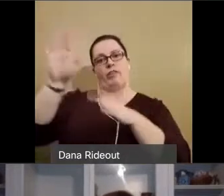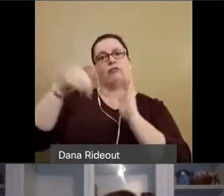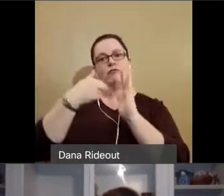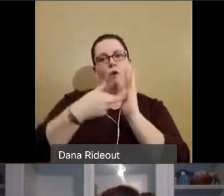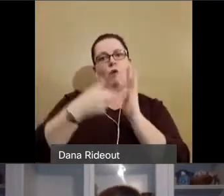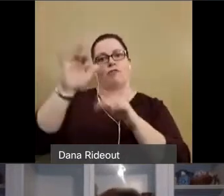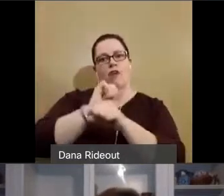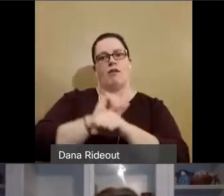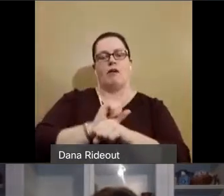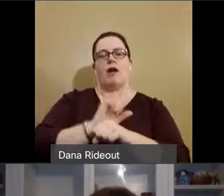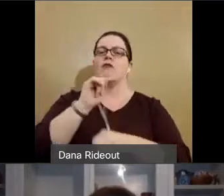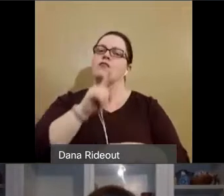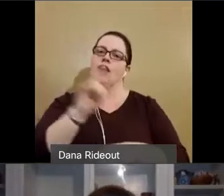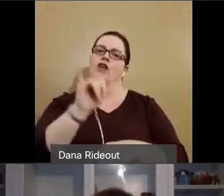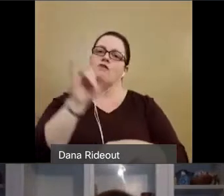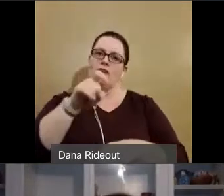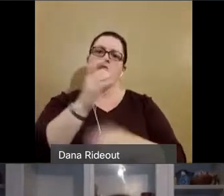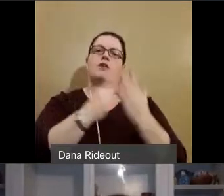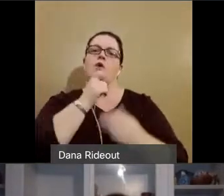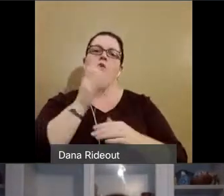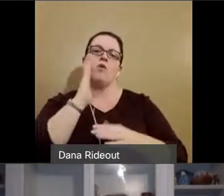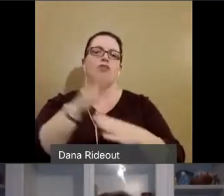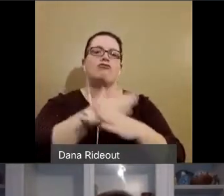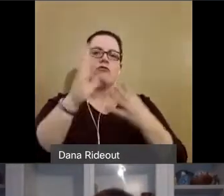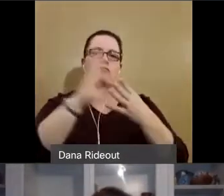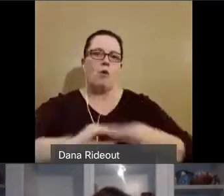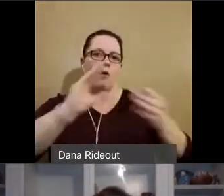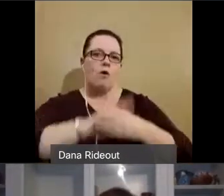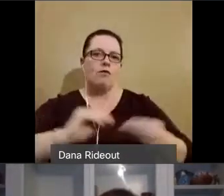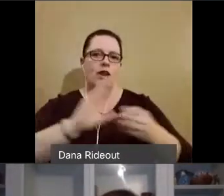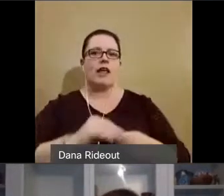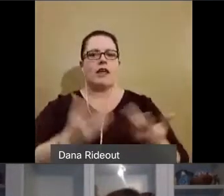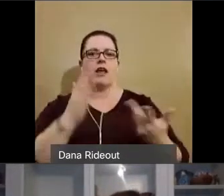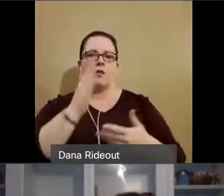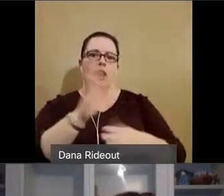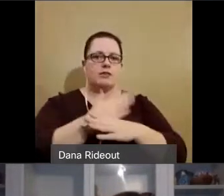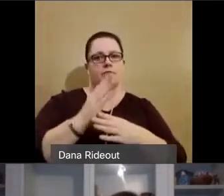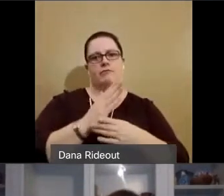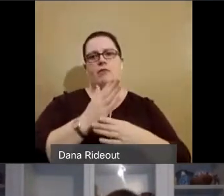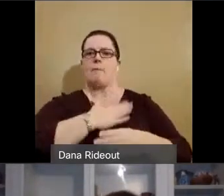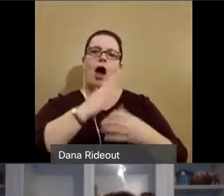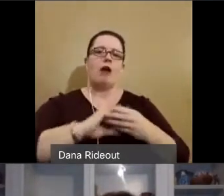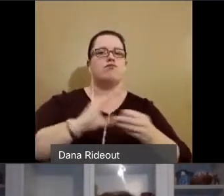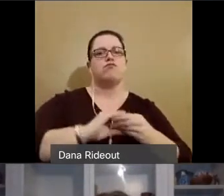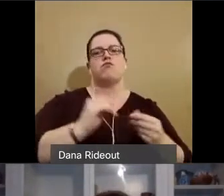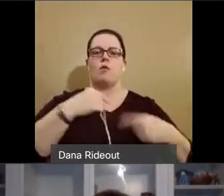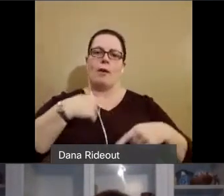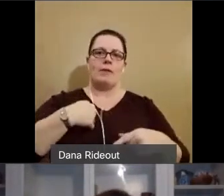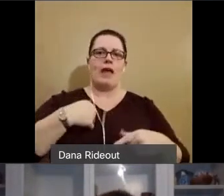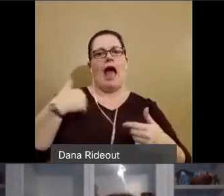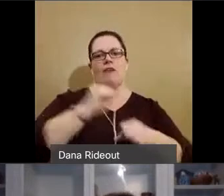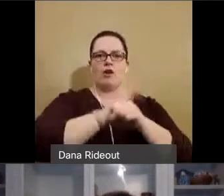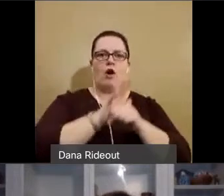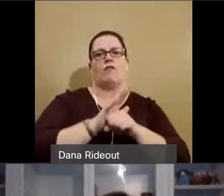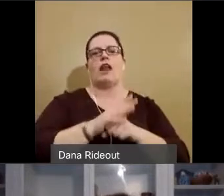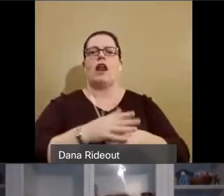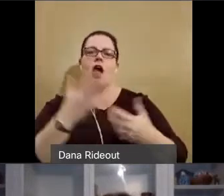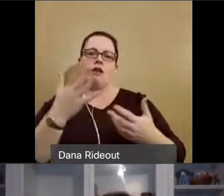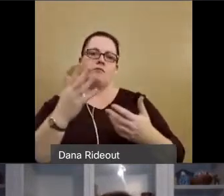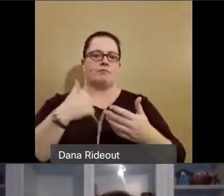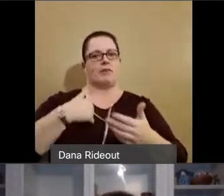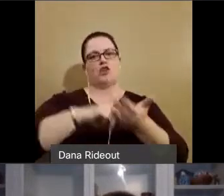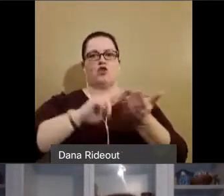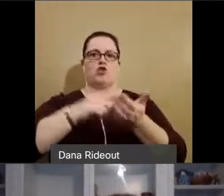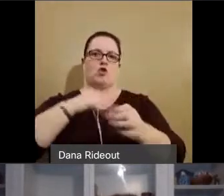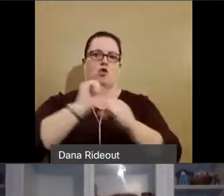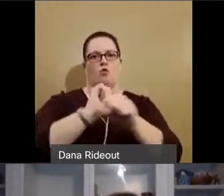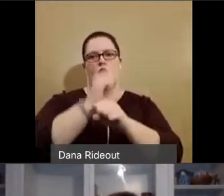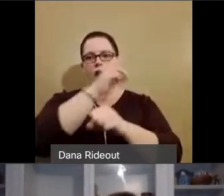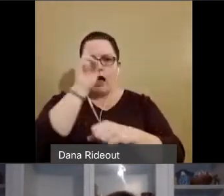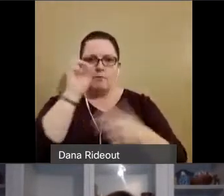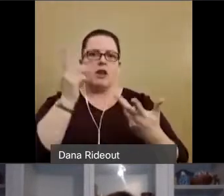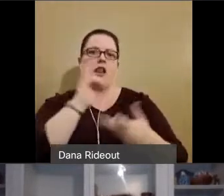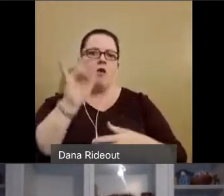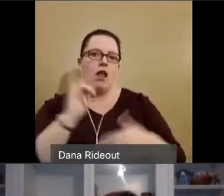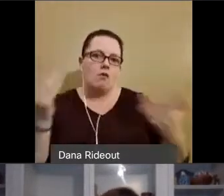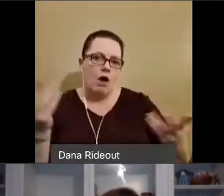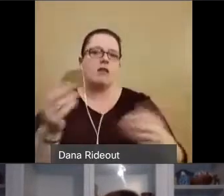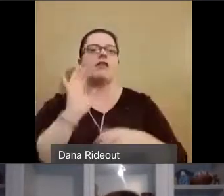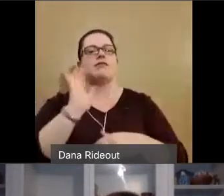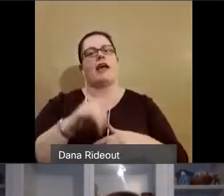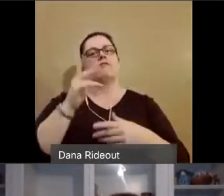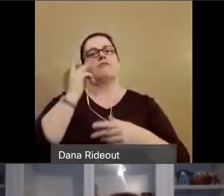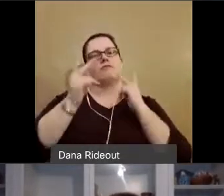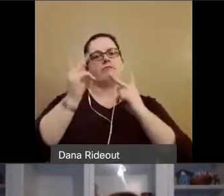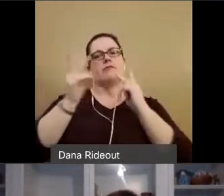Okay, let me tell you this story. Let me tell you about. It was like, when I had copen, let me tell you about as a nurse, when it's been, like, working in these places and we are getting people starting to tell these stories. These stories are really becoming very popular and they're becoming very noticeable.